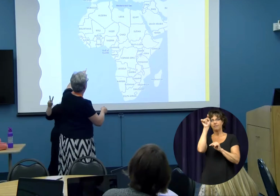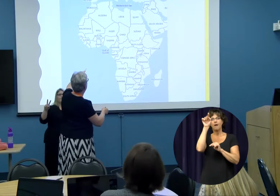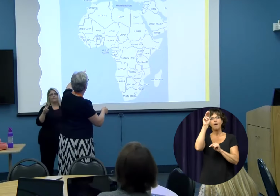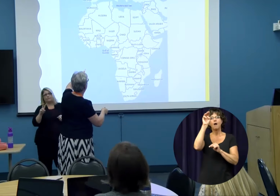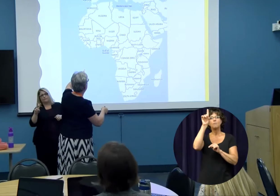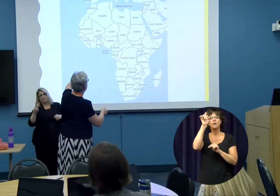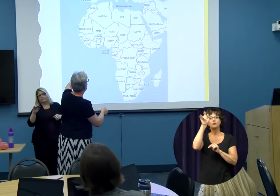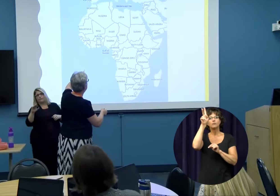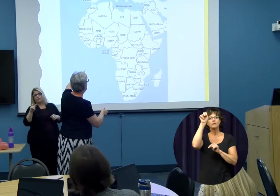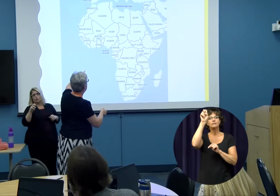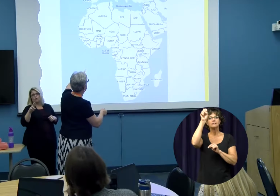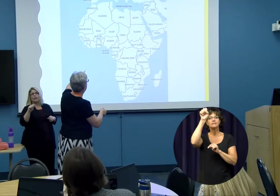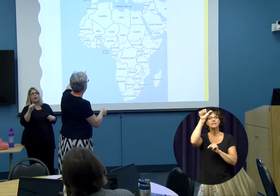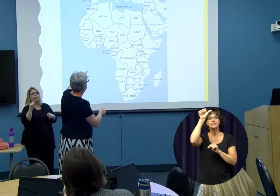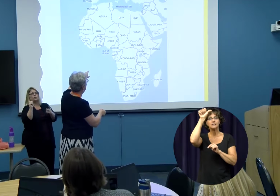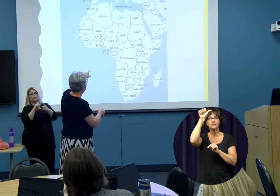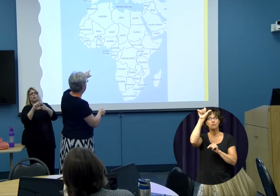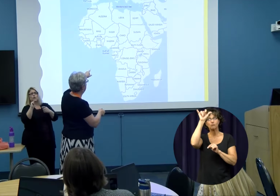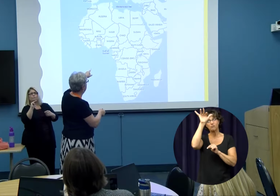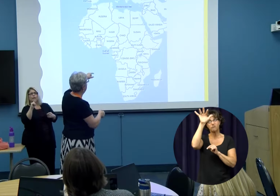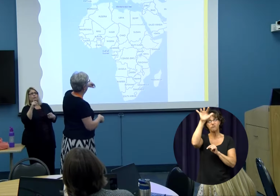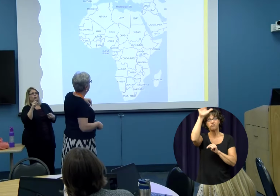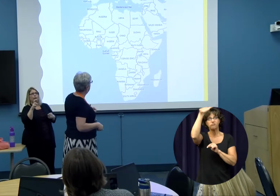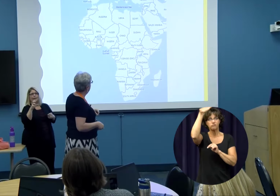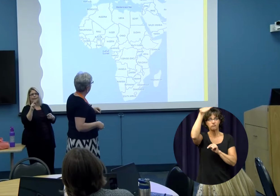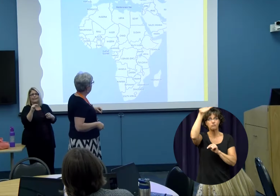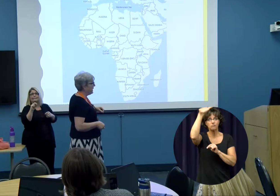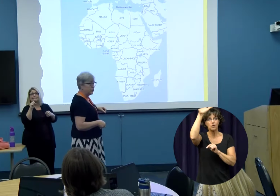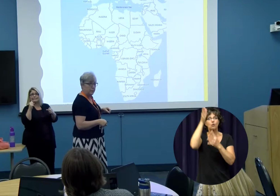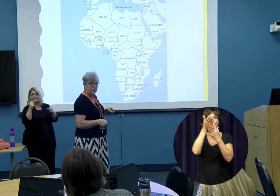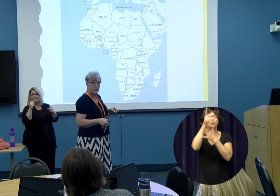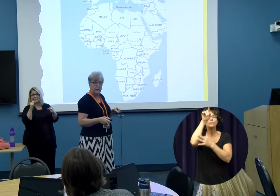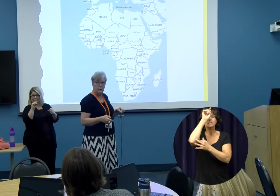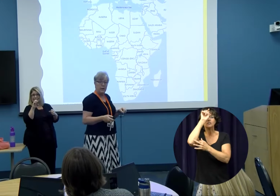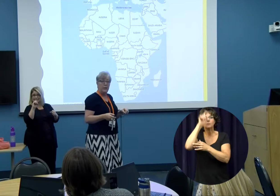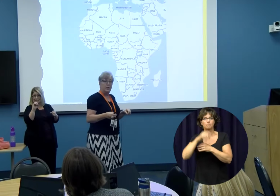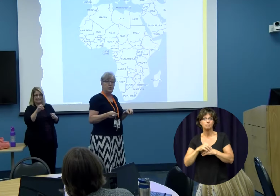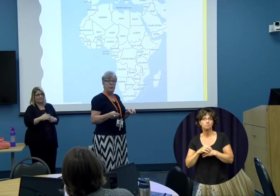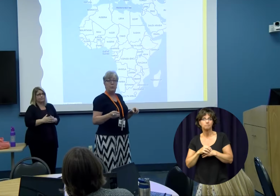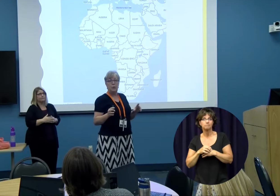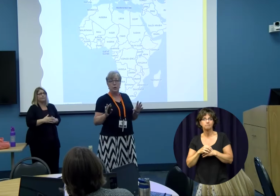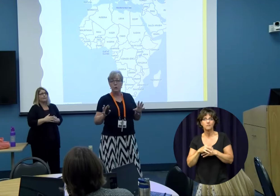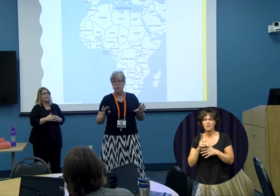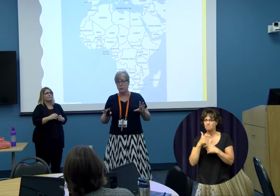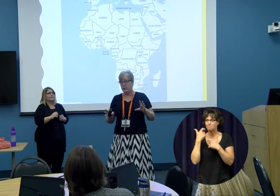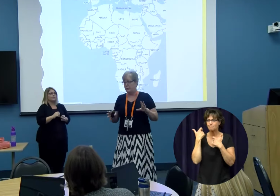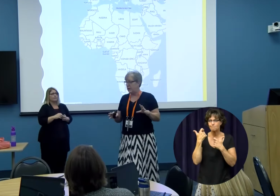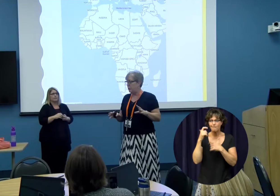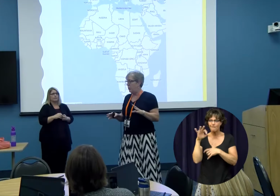Yes? Yes, absolutely that's an issue, and the second problem? Anybody catch that?